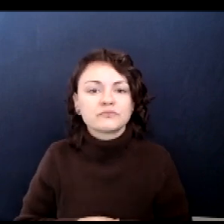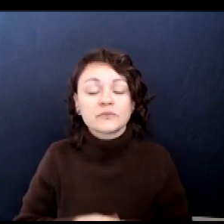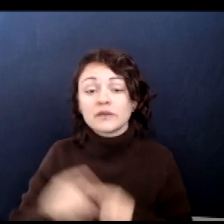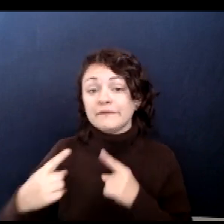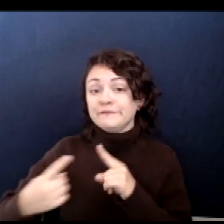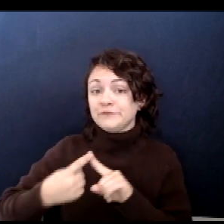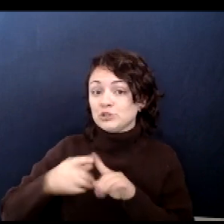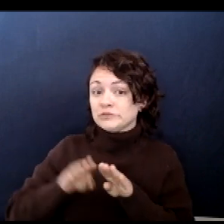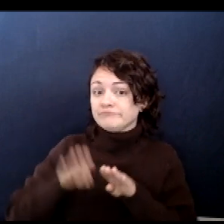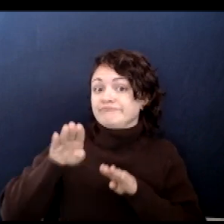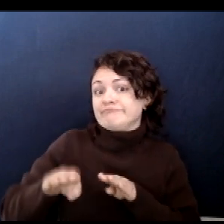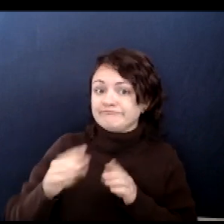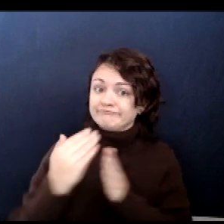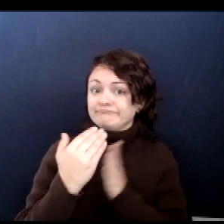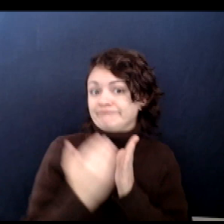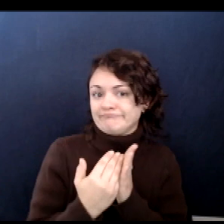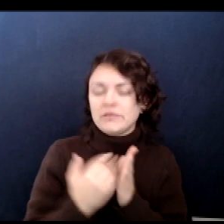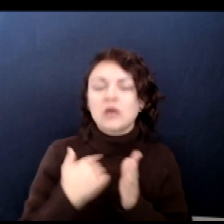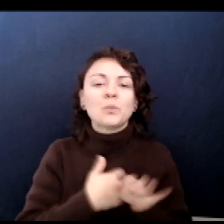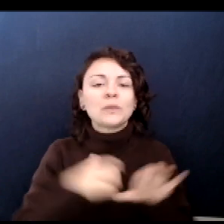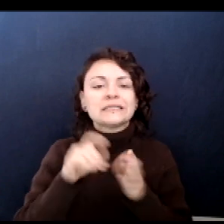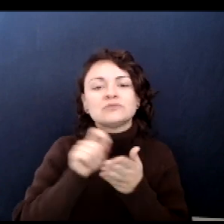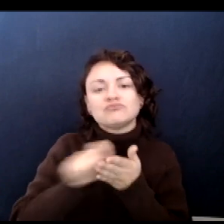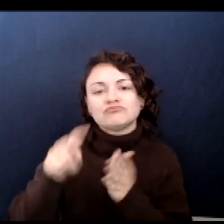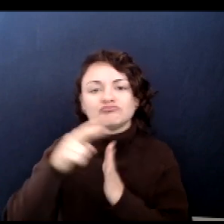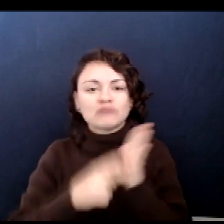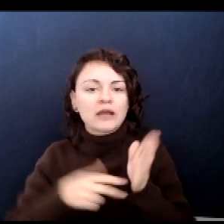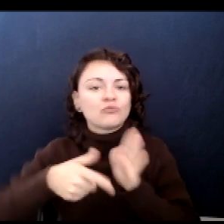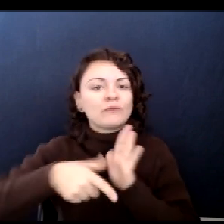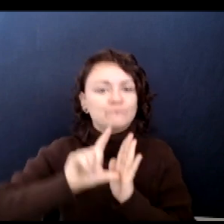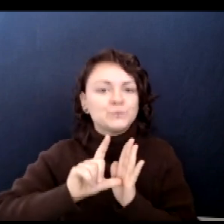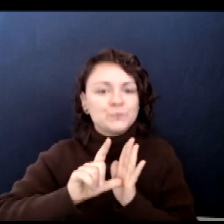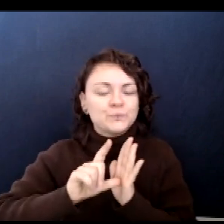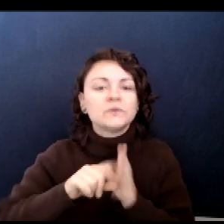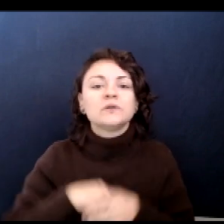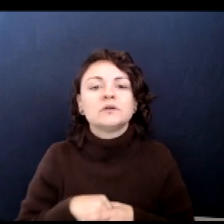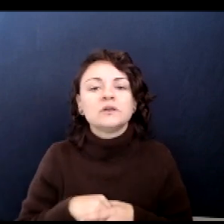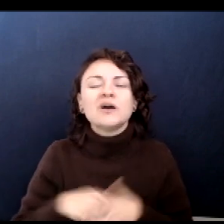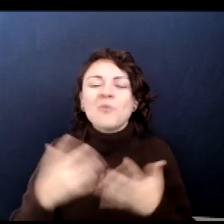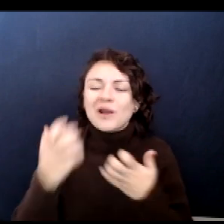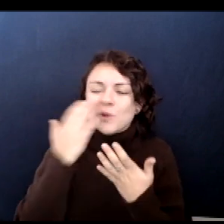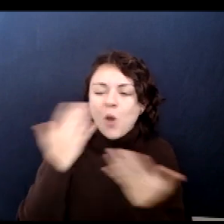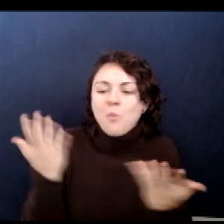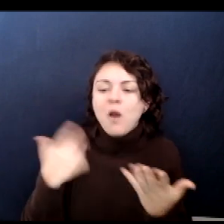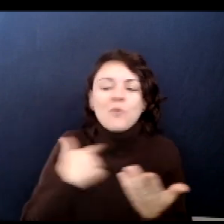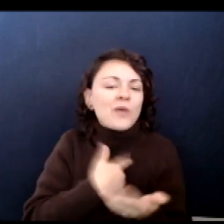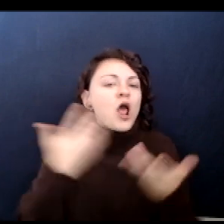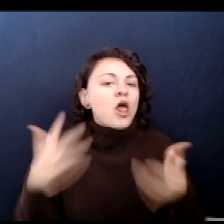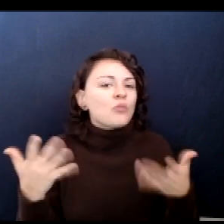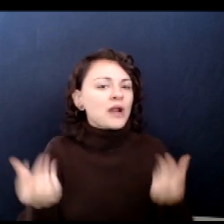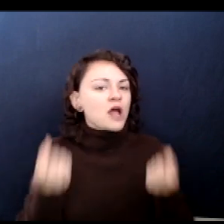we conducted a literature review to understand what do we know from the literature on racial ethnic differences